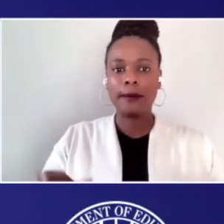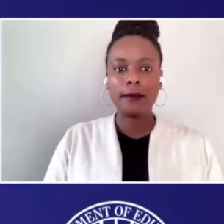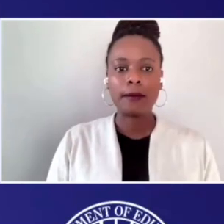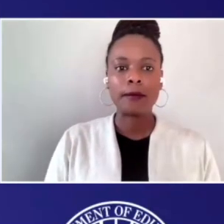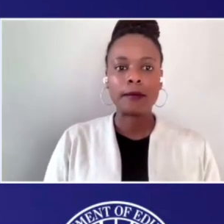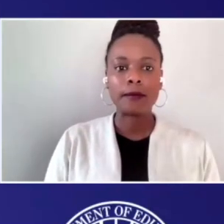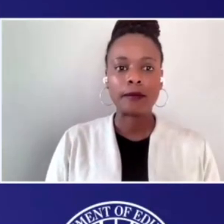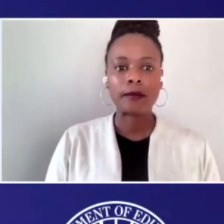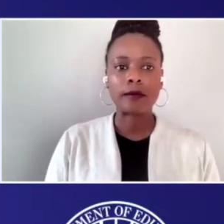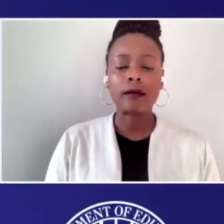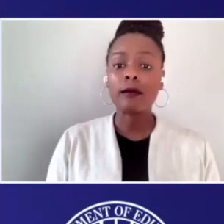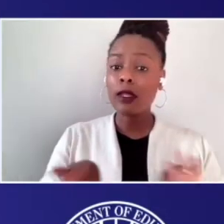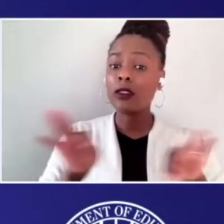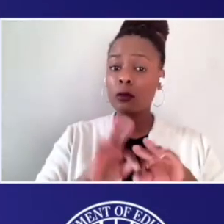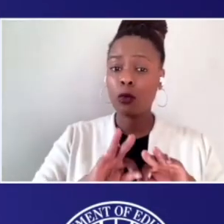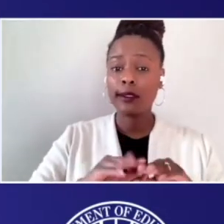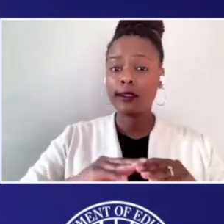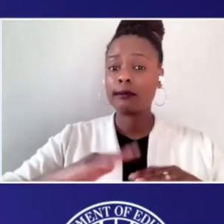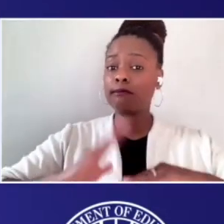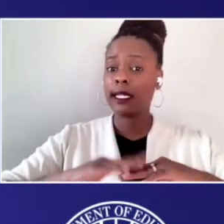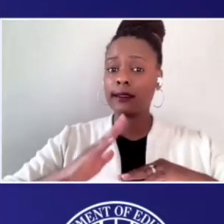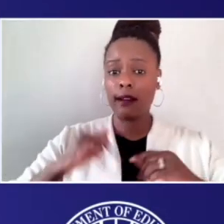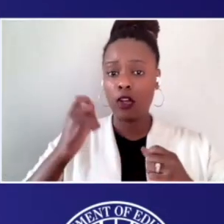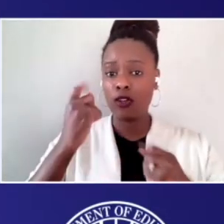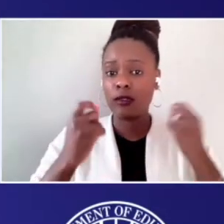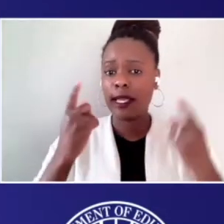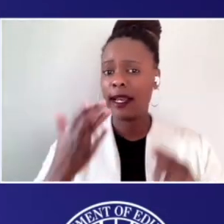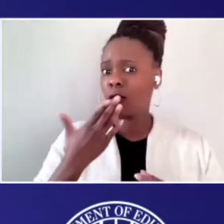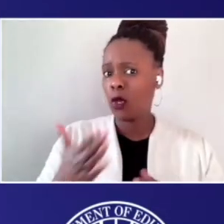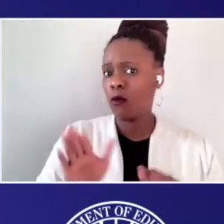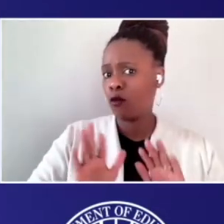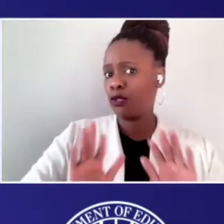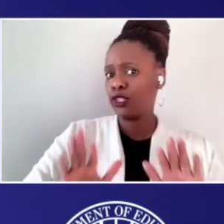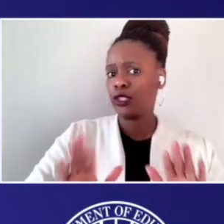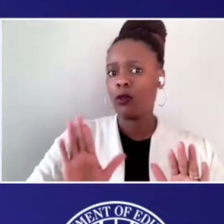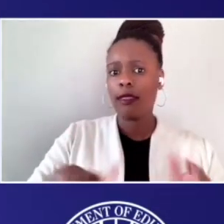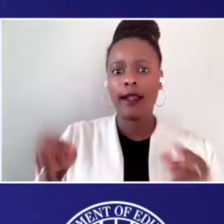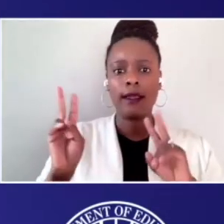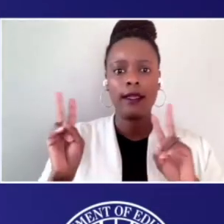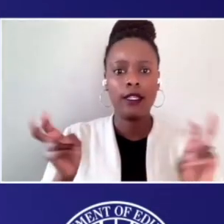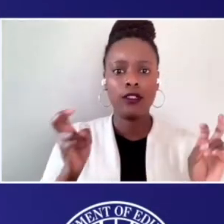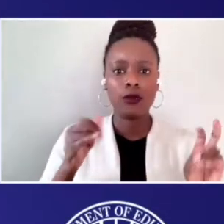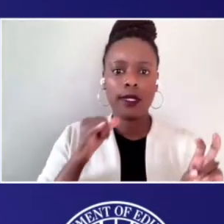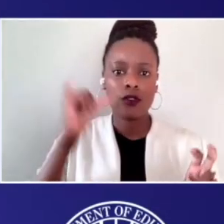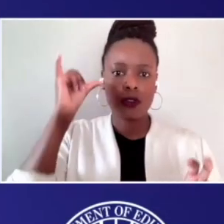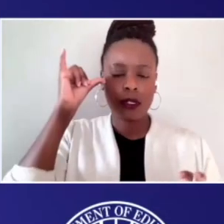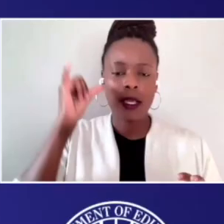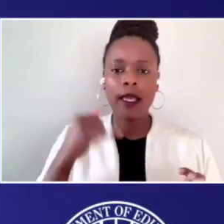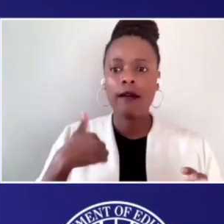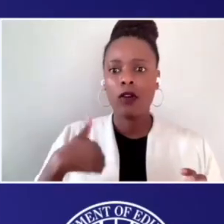understanding. And so thank you so much for pushing on that for us to take another look at that, because we did not see that in the